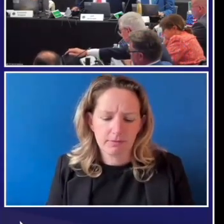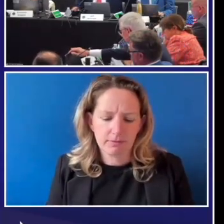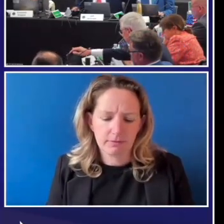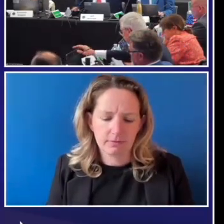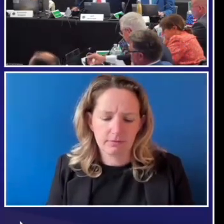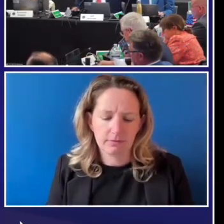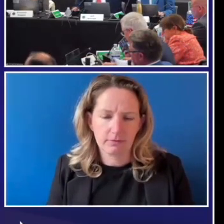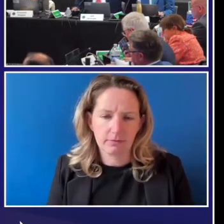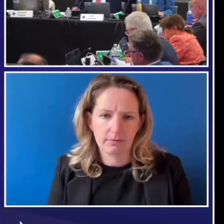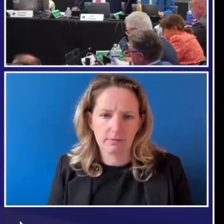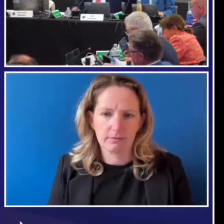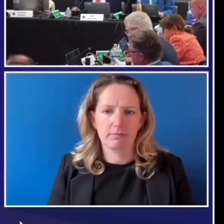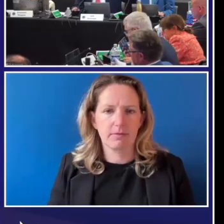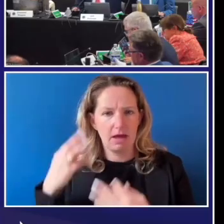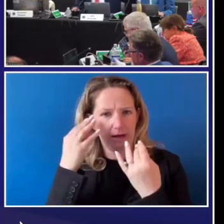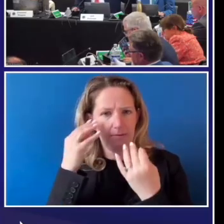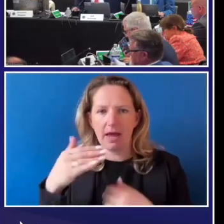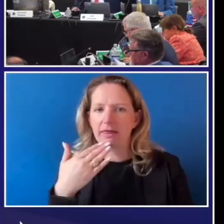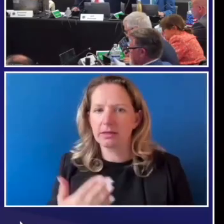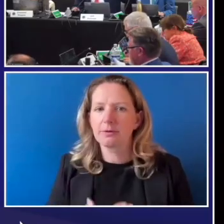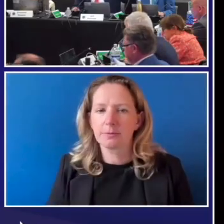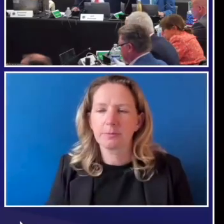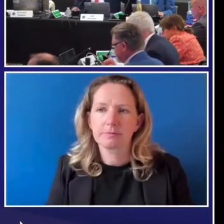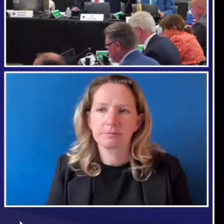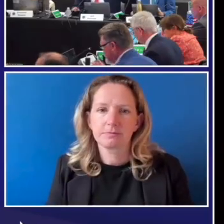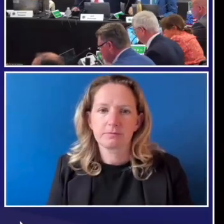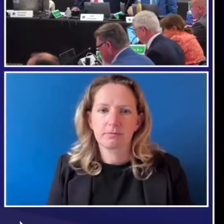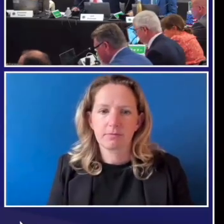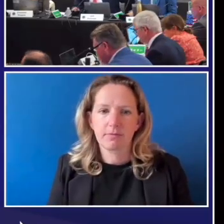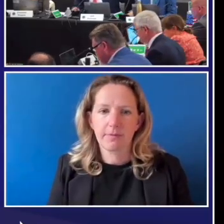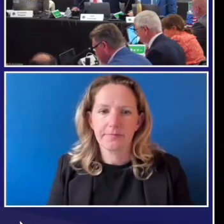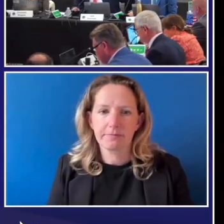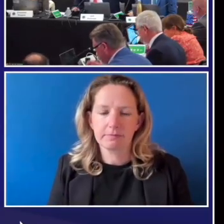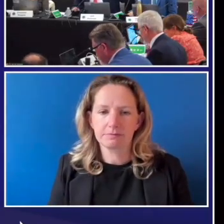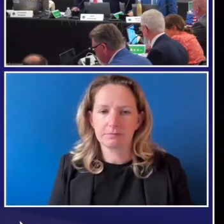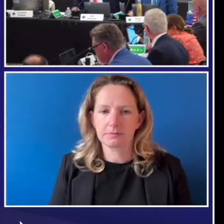Think about that. Thank you. Yeah. Thank you Magnus. And Claire gives you the answer. Let me know, okay?